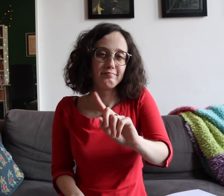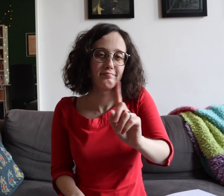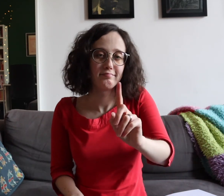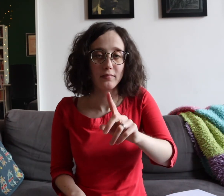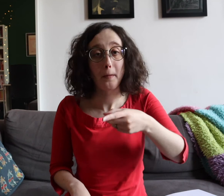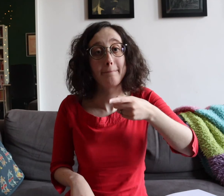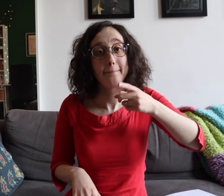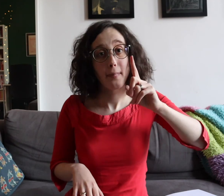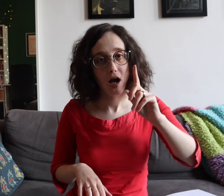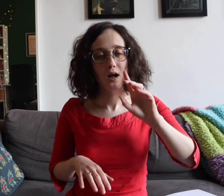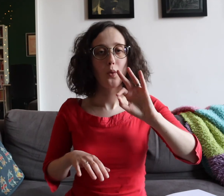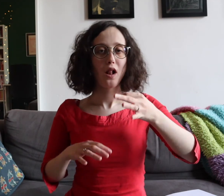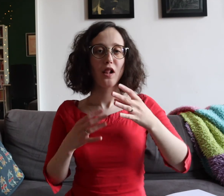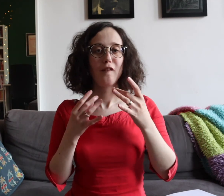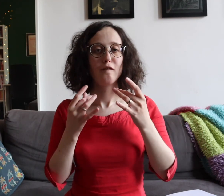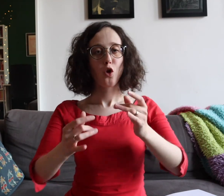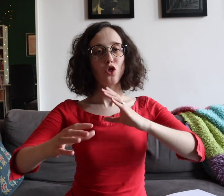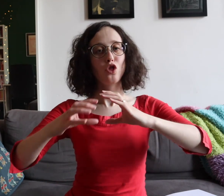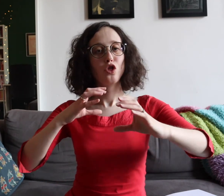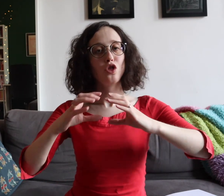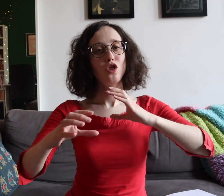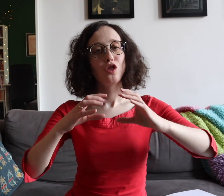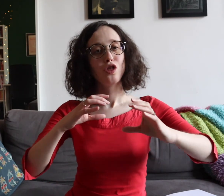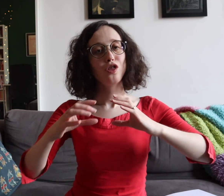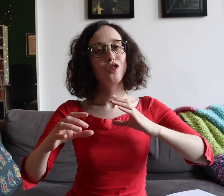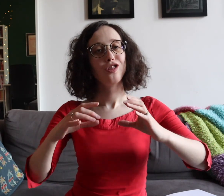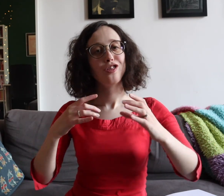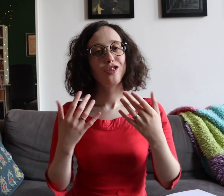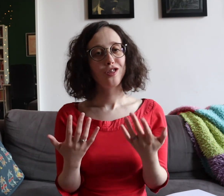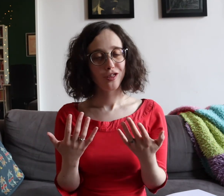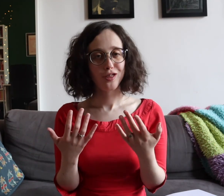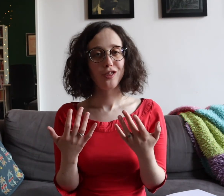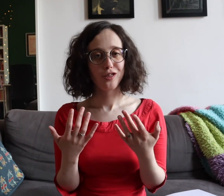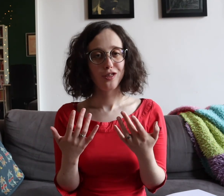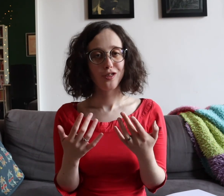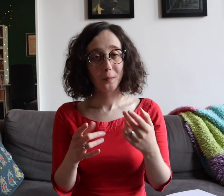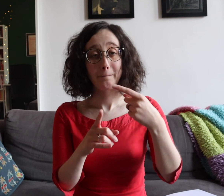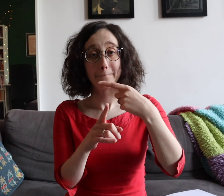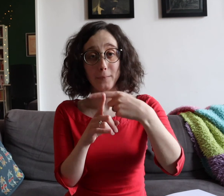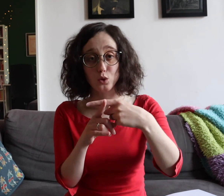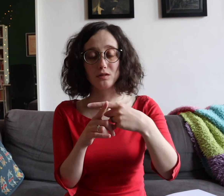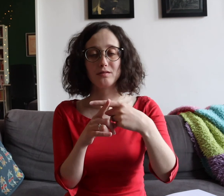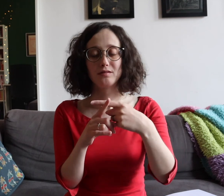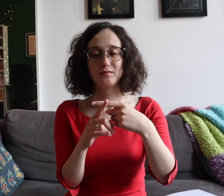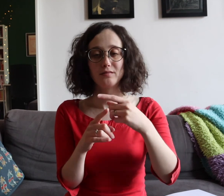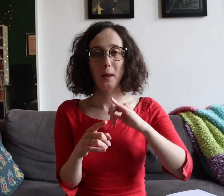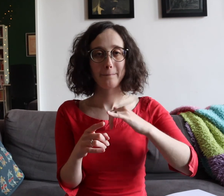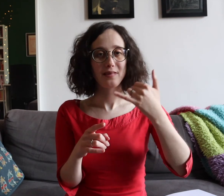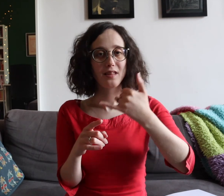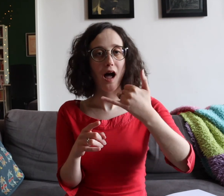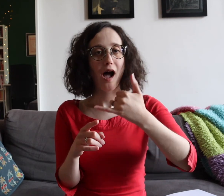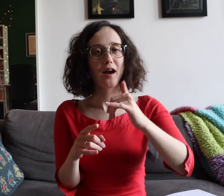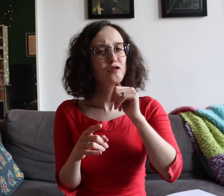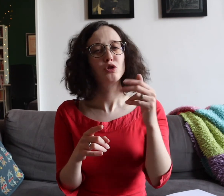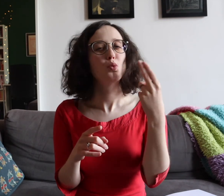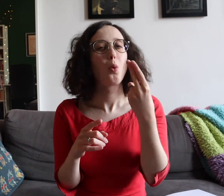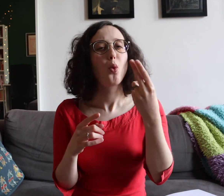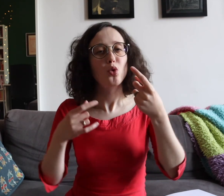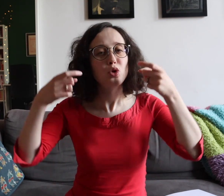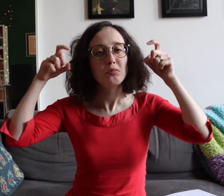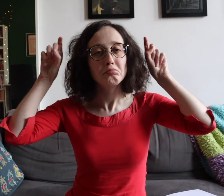No, but I manage to communicate smoothly and the days were I don't need my hearing